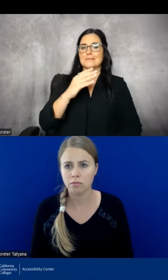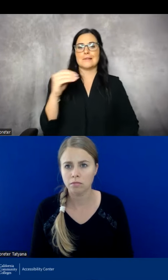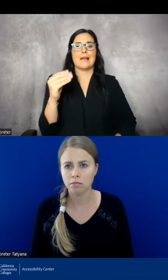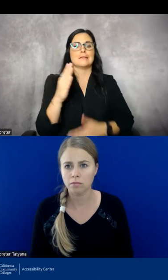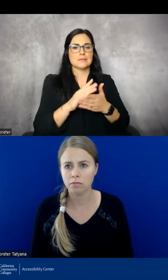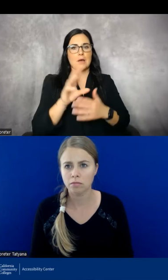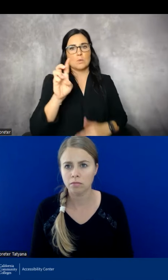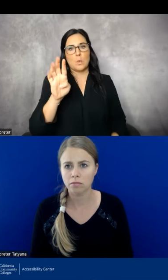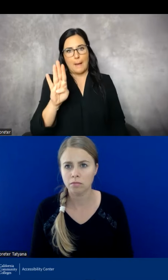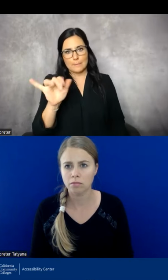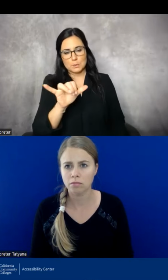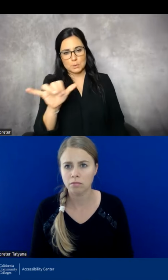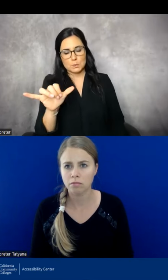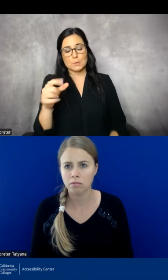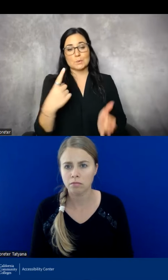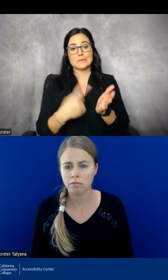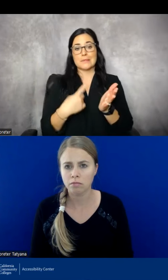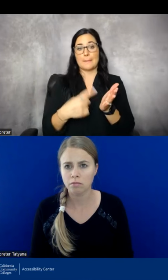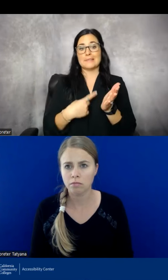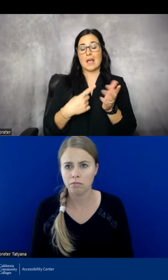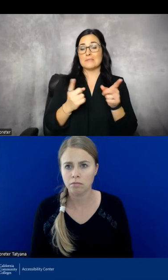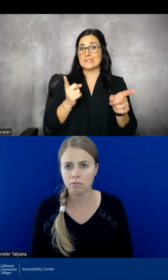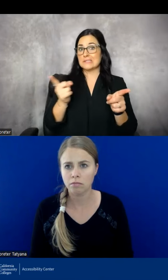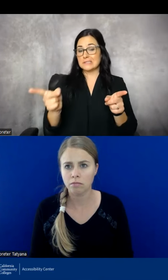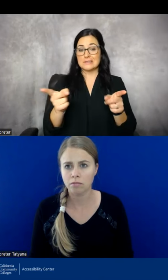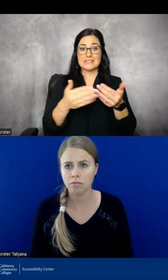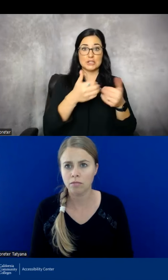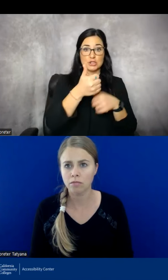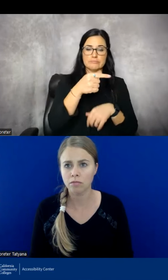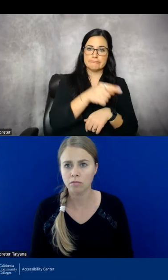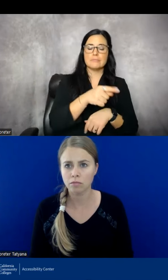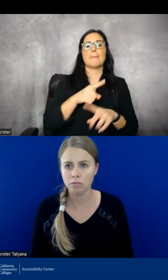Sometimes it's seemingly easier, but basically it's misused